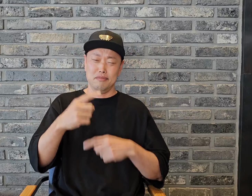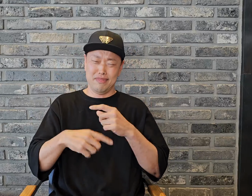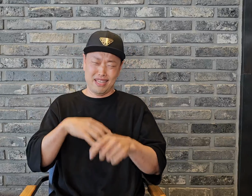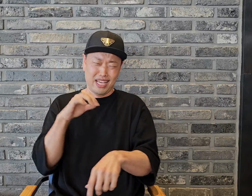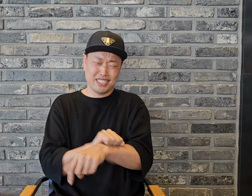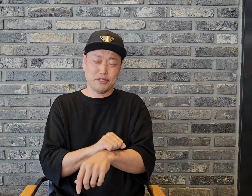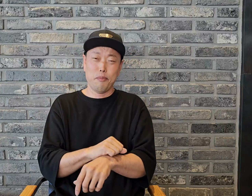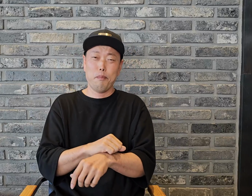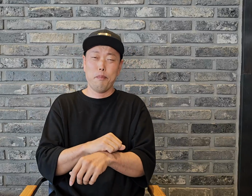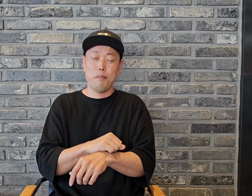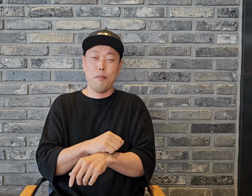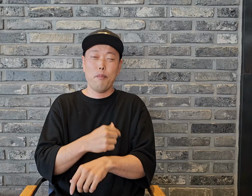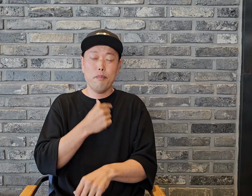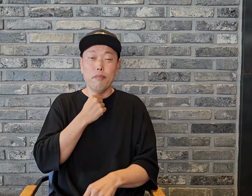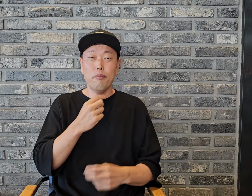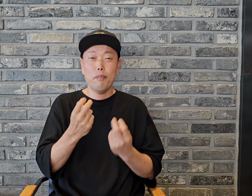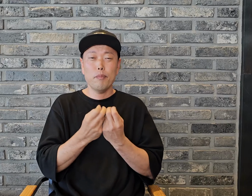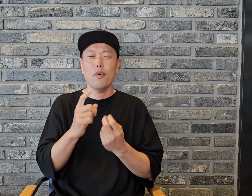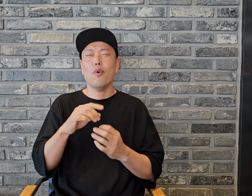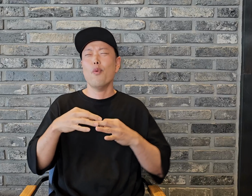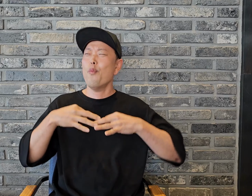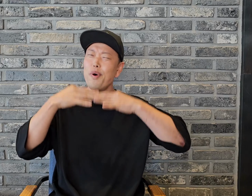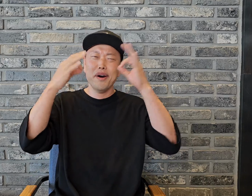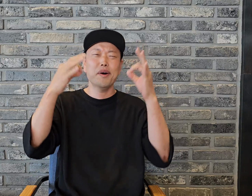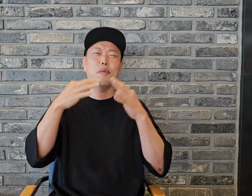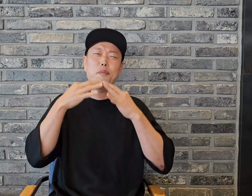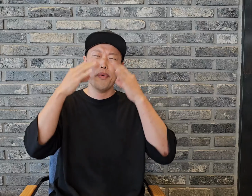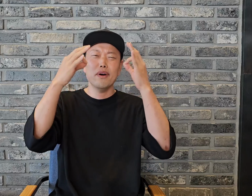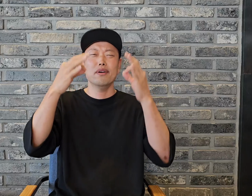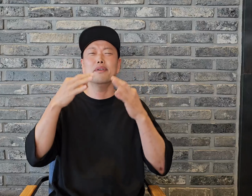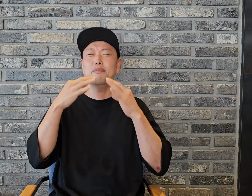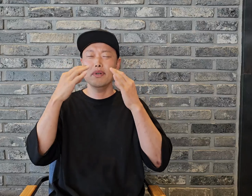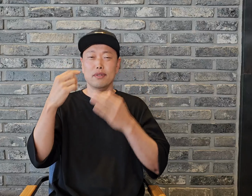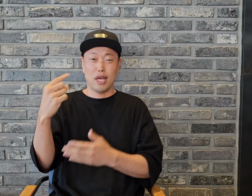be good at sign language. If you want, you can try hard.